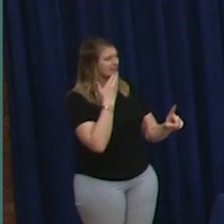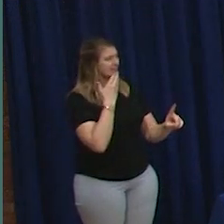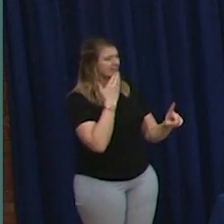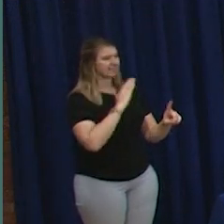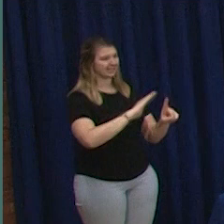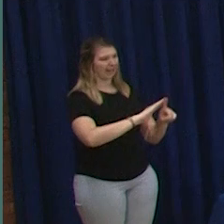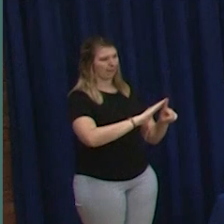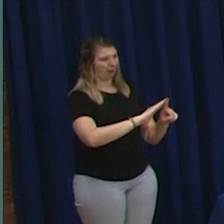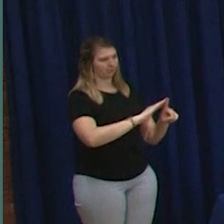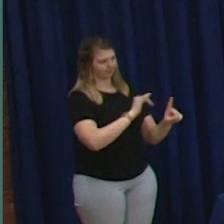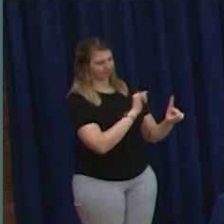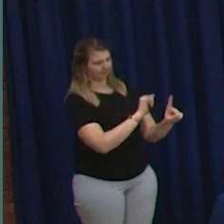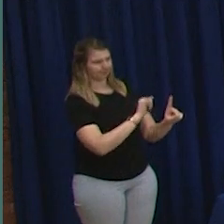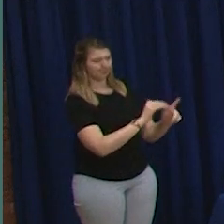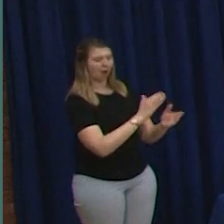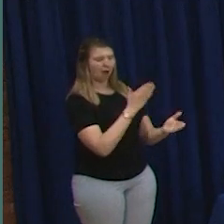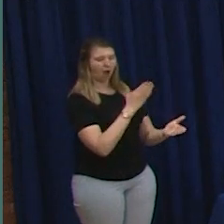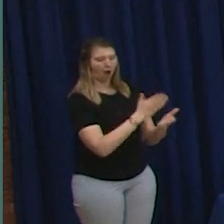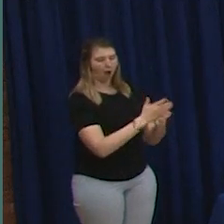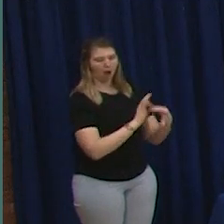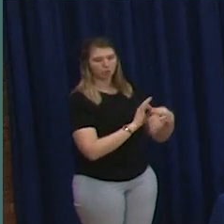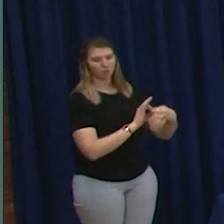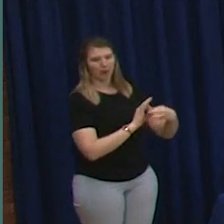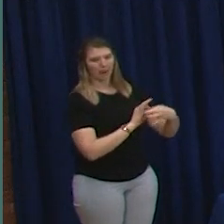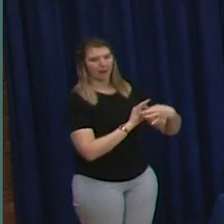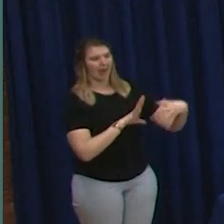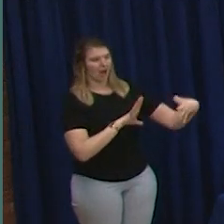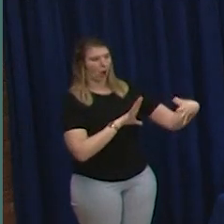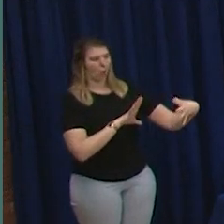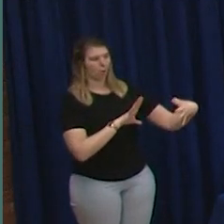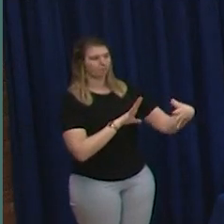so I'm taking this opportunity to try and let go of mine a little bit. Before I was